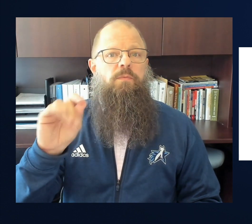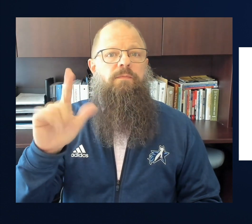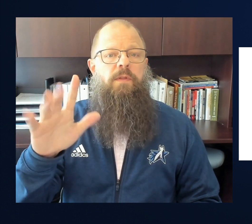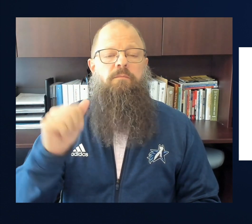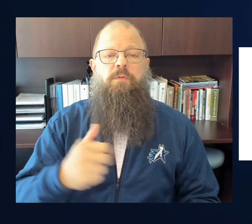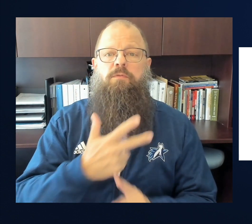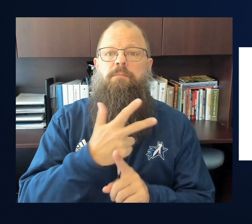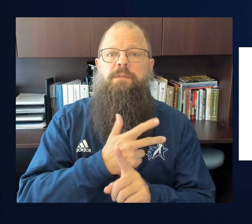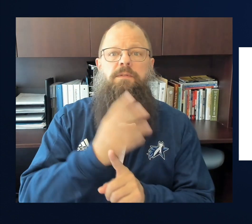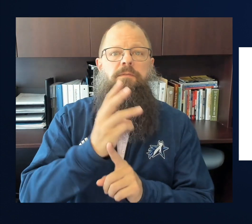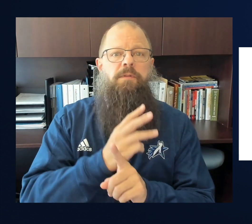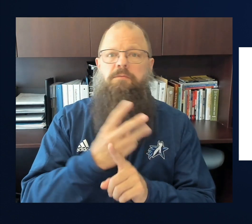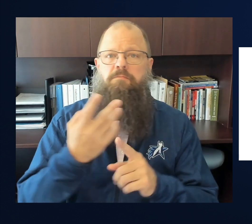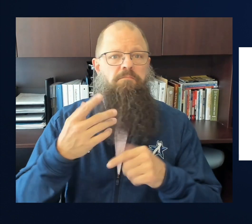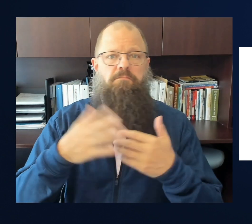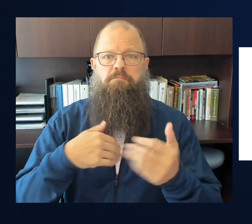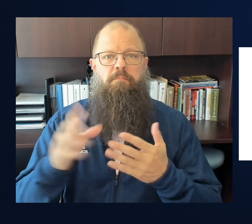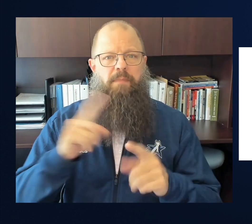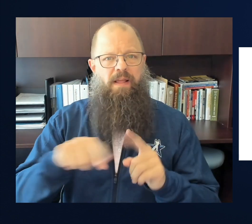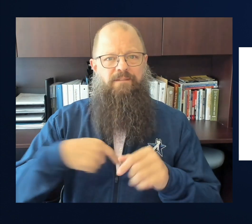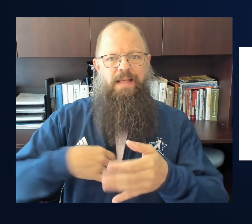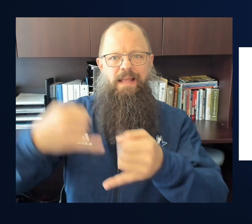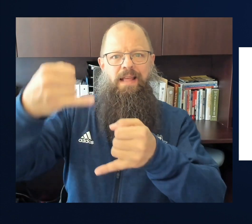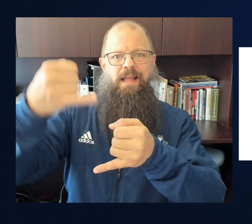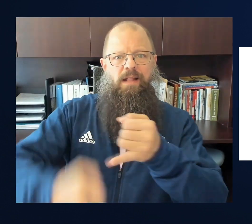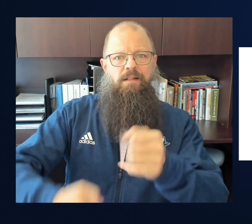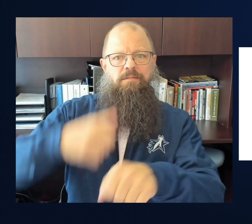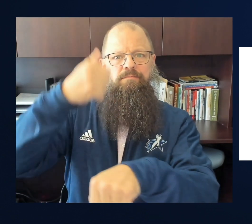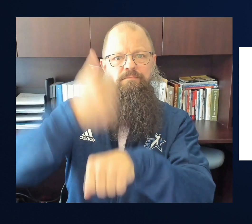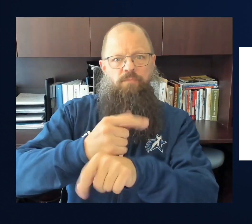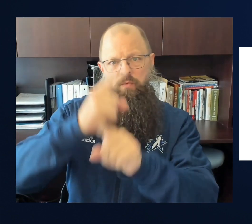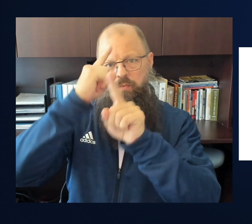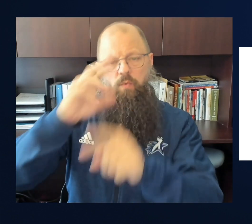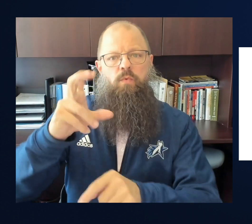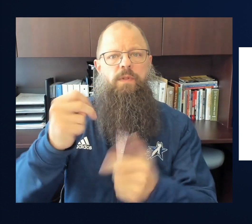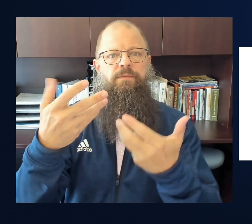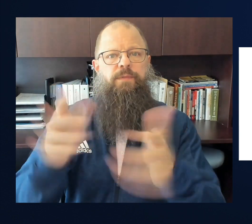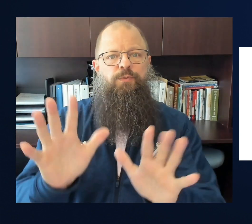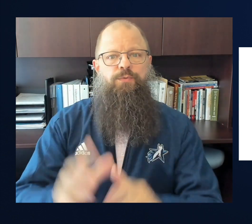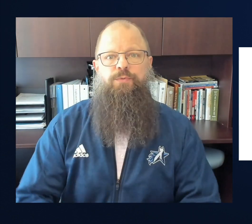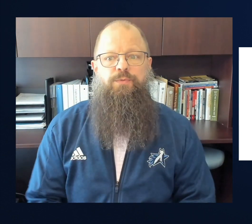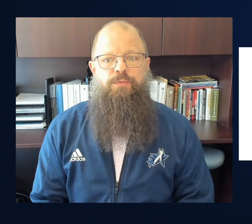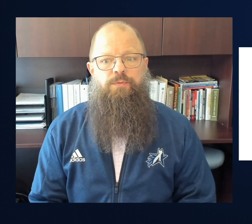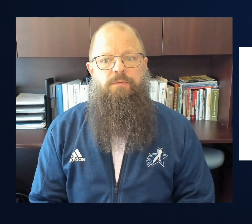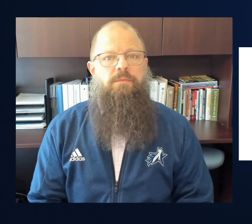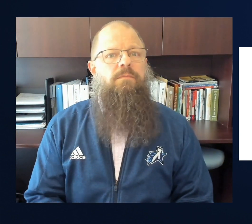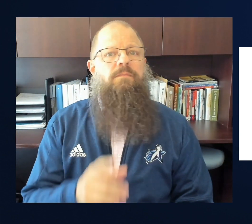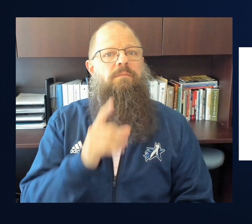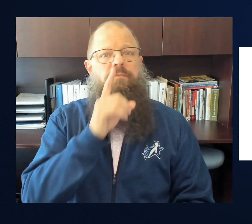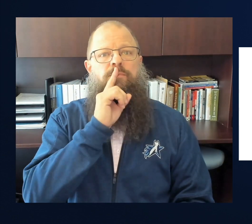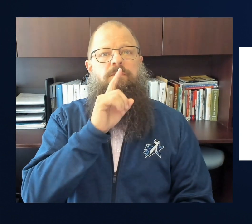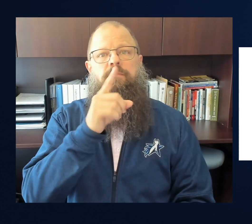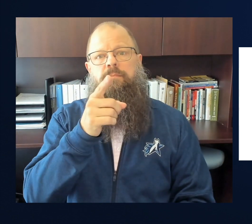2025;" "by April of 2025;" it could be 3 months; 6 months. The important part is that there is an